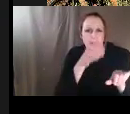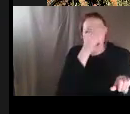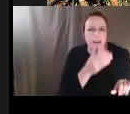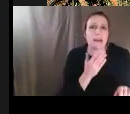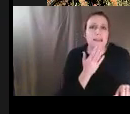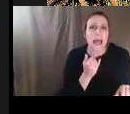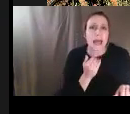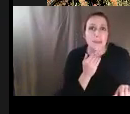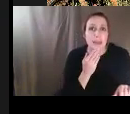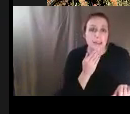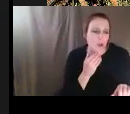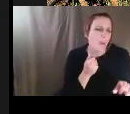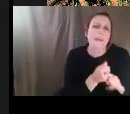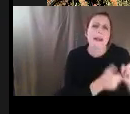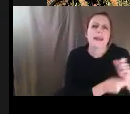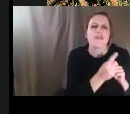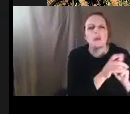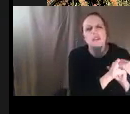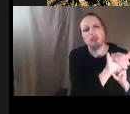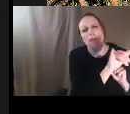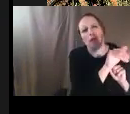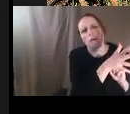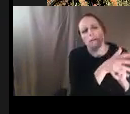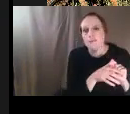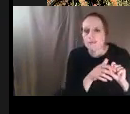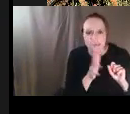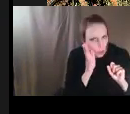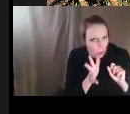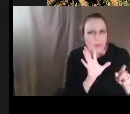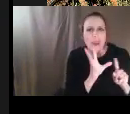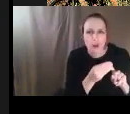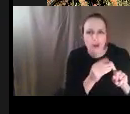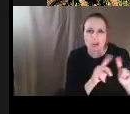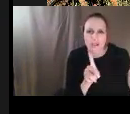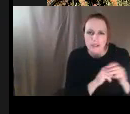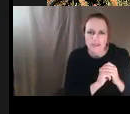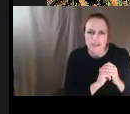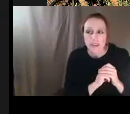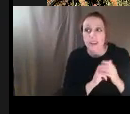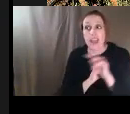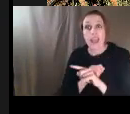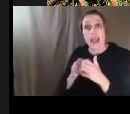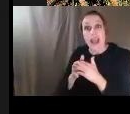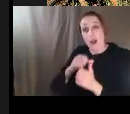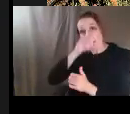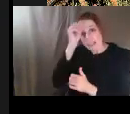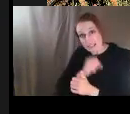I mean, there's going to be different cultural variations of how schizophrenia might be treated, how epilepsy might be treated and how